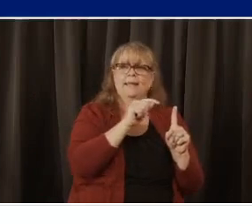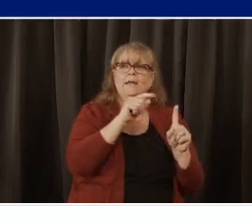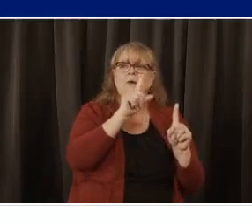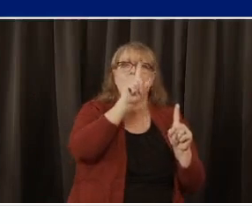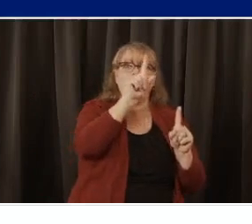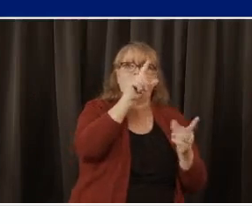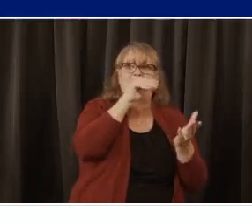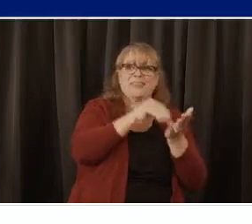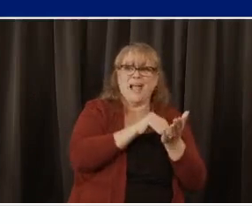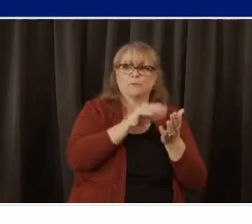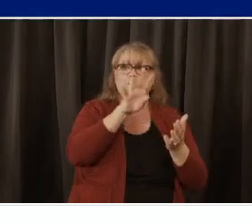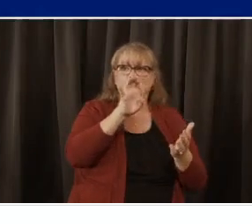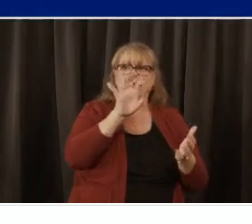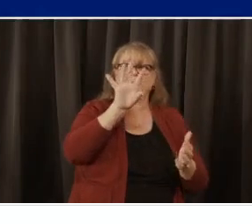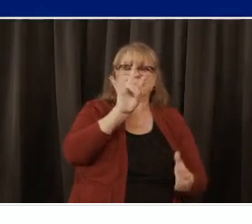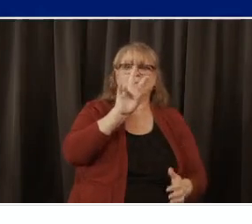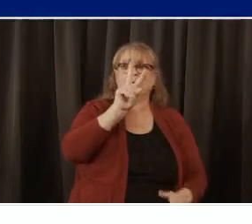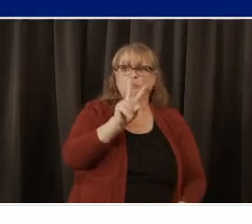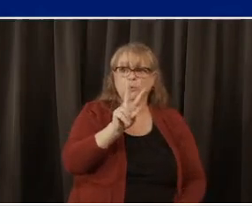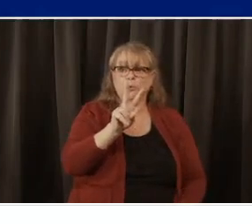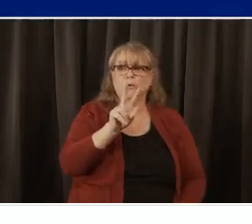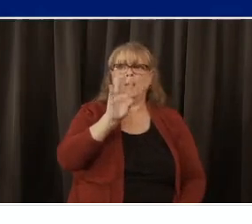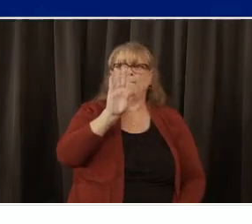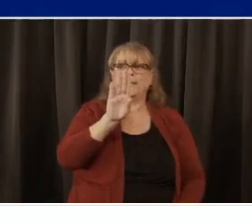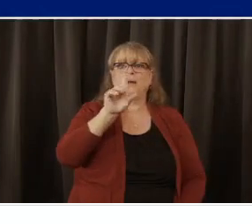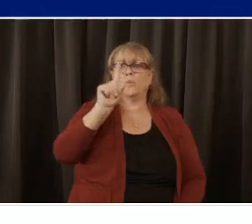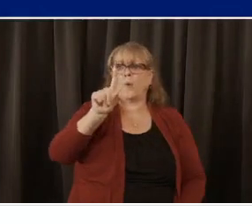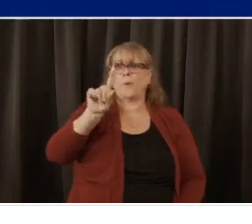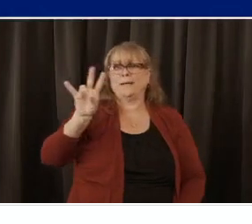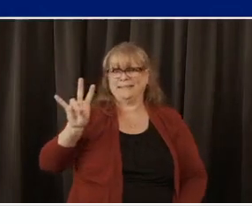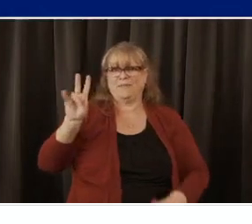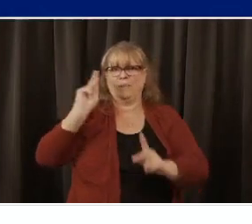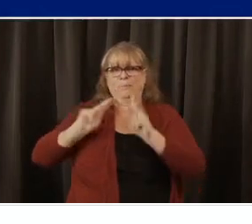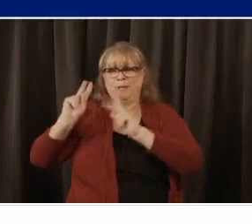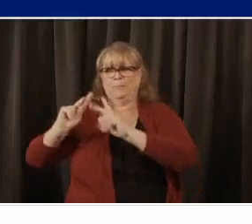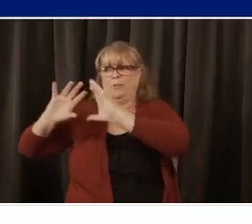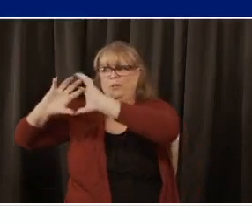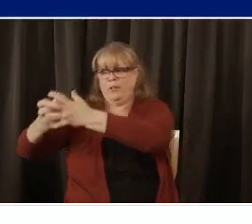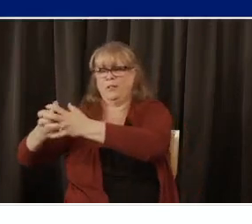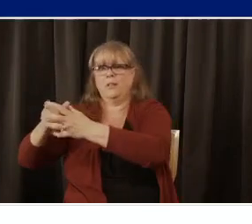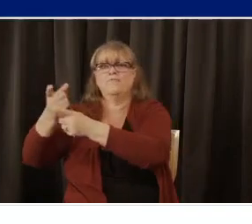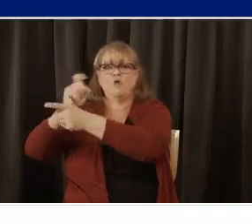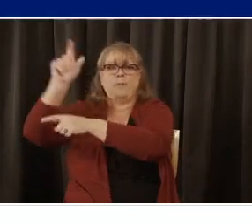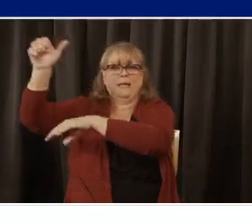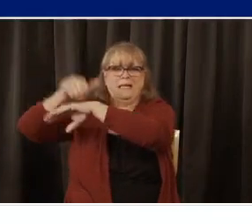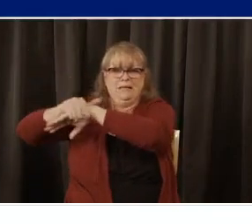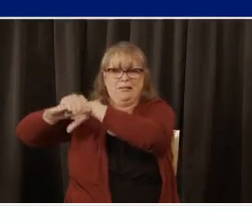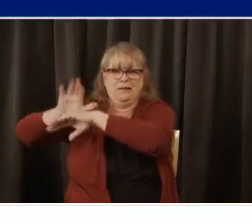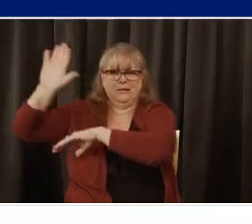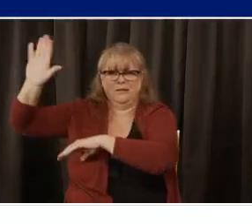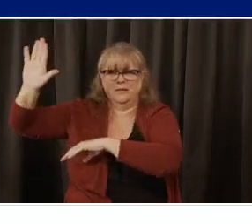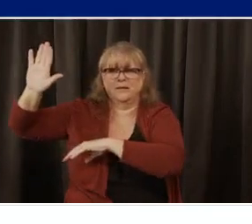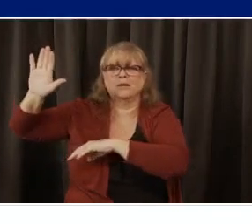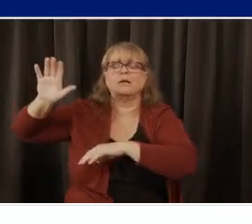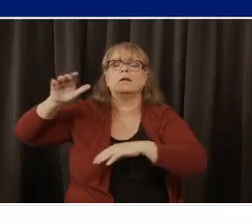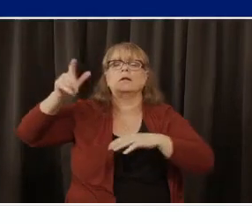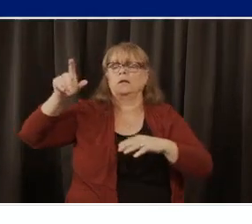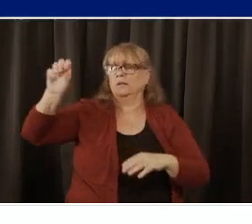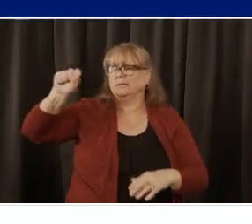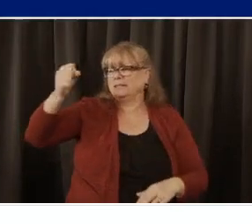488 cases of the B 147 49 California variant and 12 cases of the P one or Brazil variant of